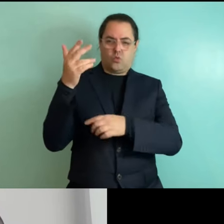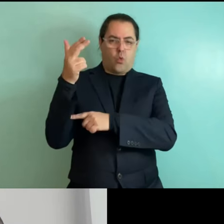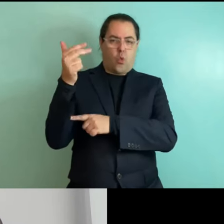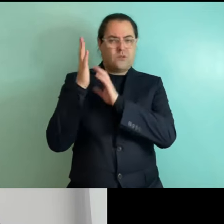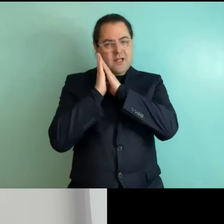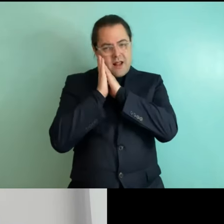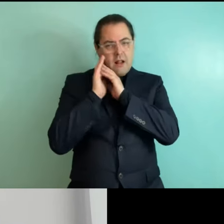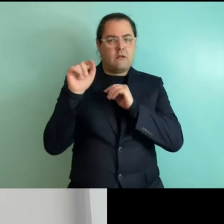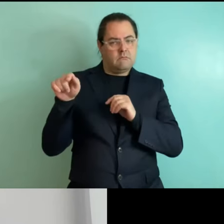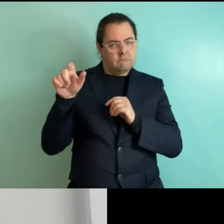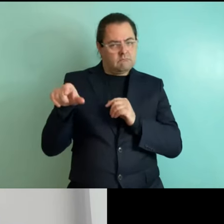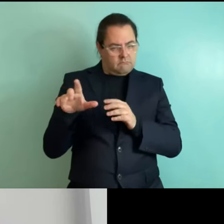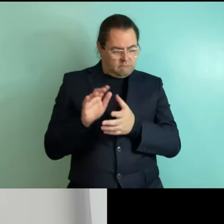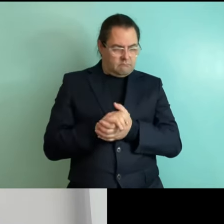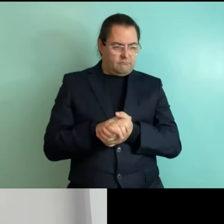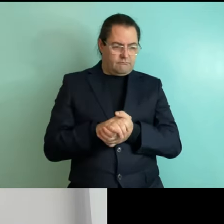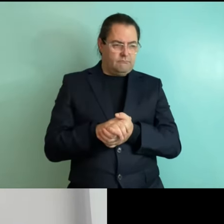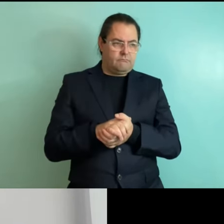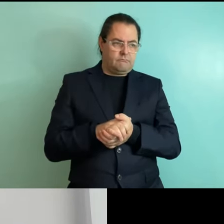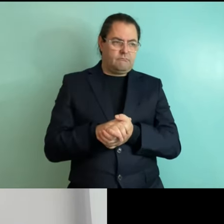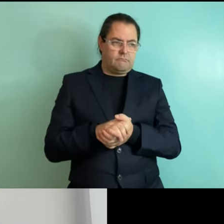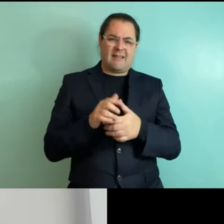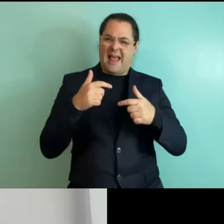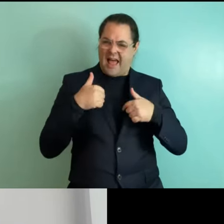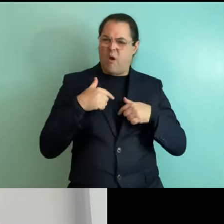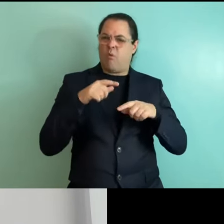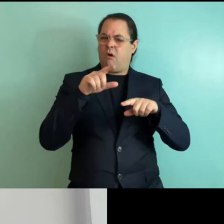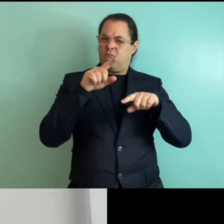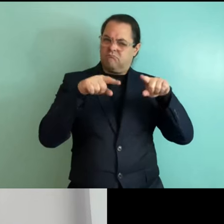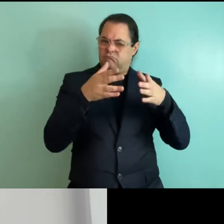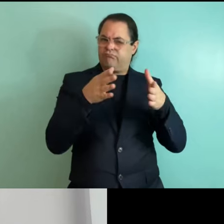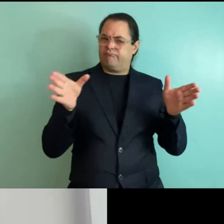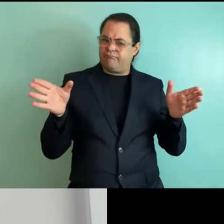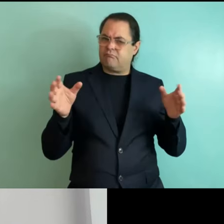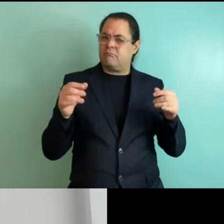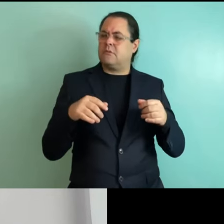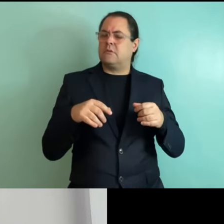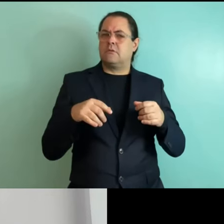11:16:47 Let's be diversity, inclusion. This is show Fukushima a completely separate from